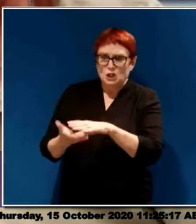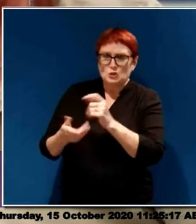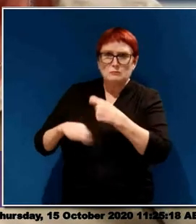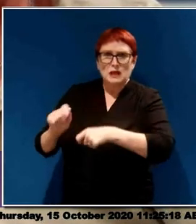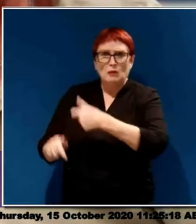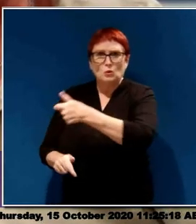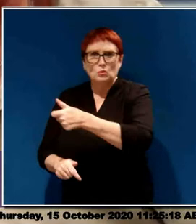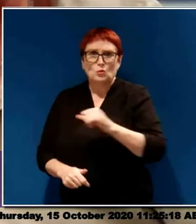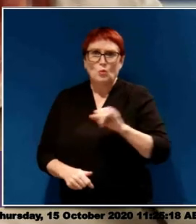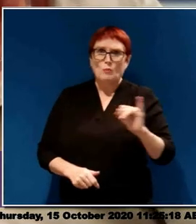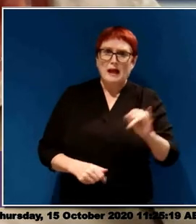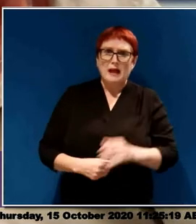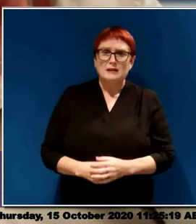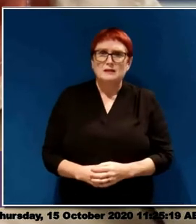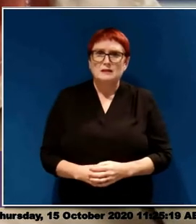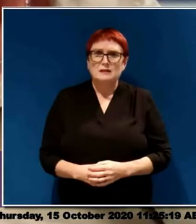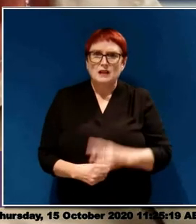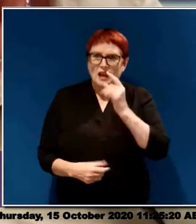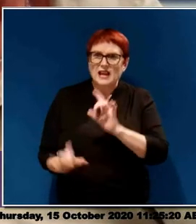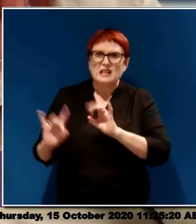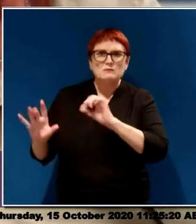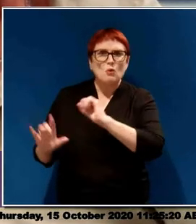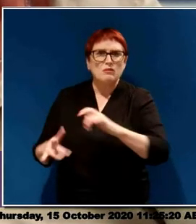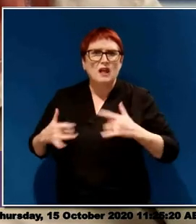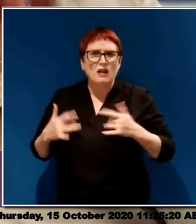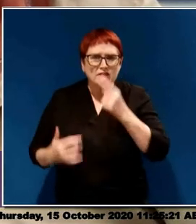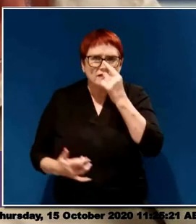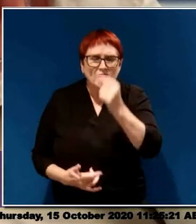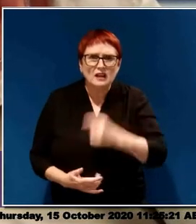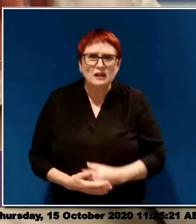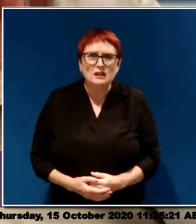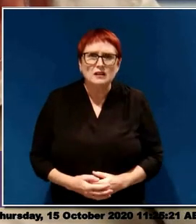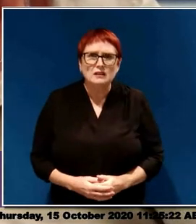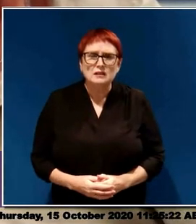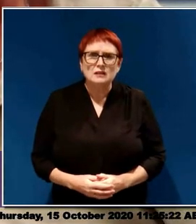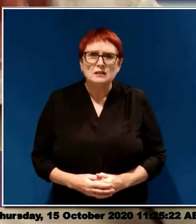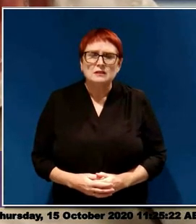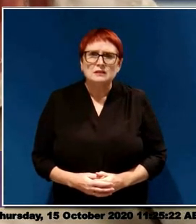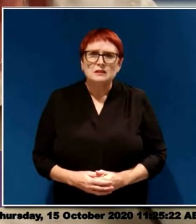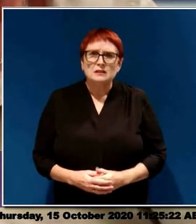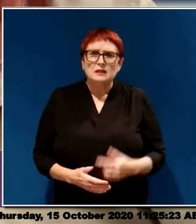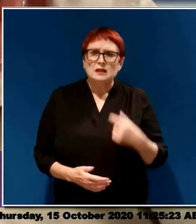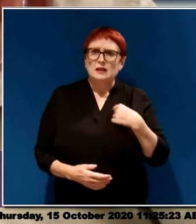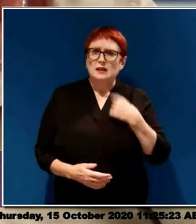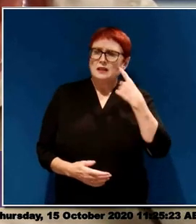I mean, at the end of the day, I sort of look at it and I think, who is going to employ Jack?